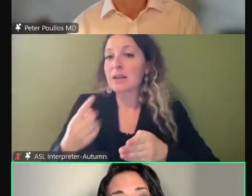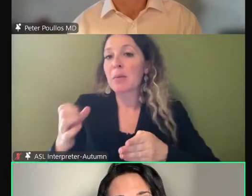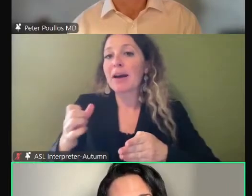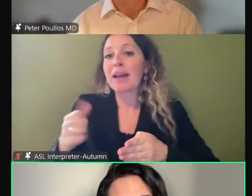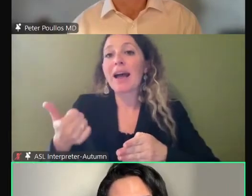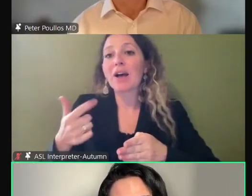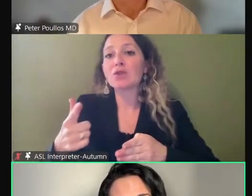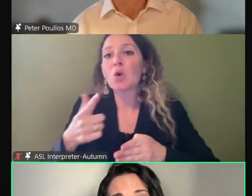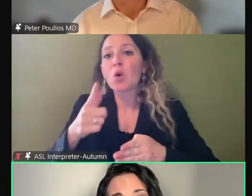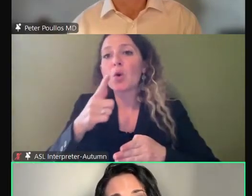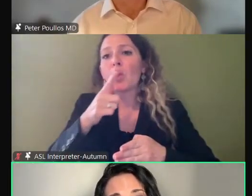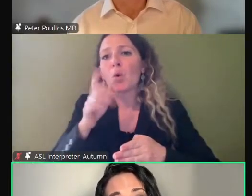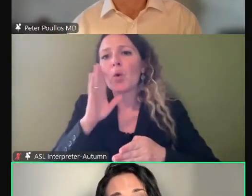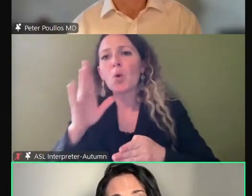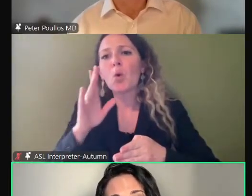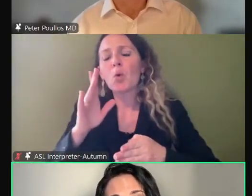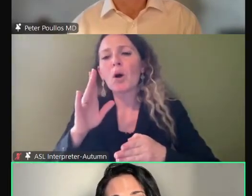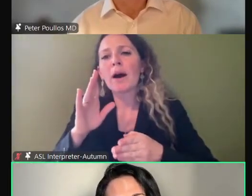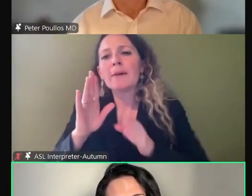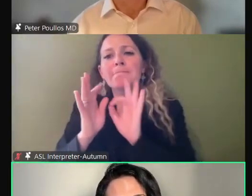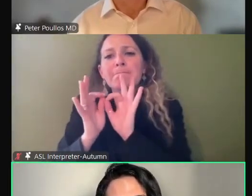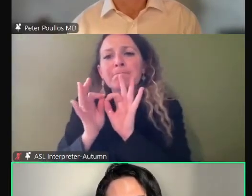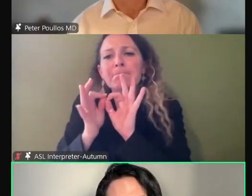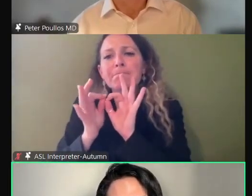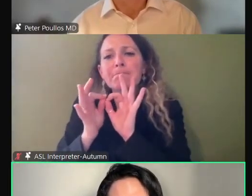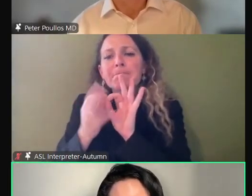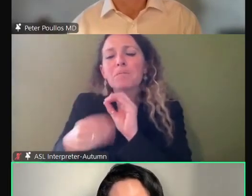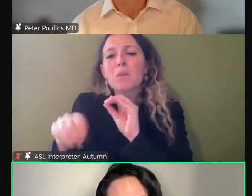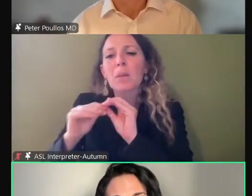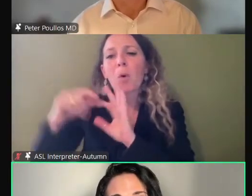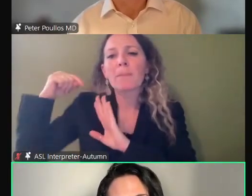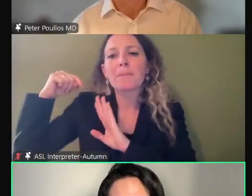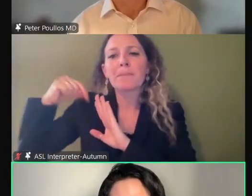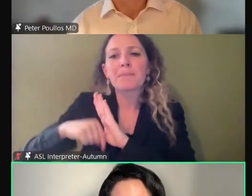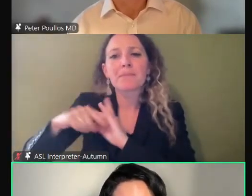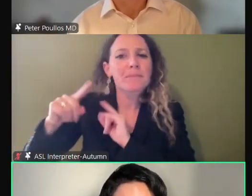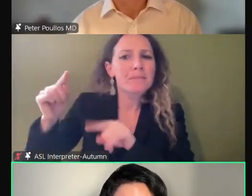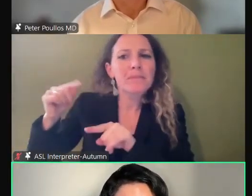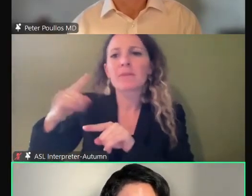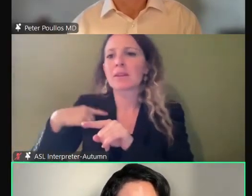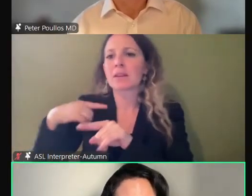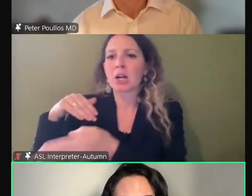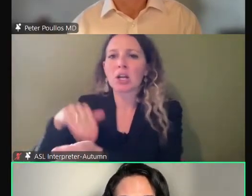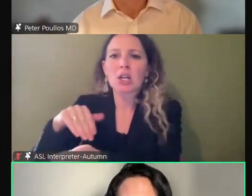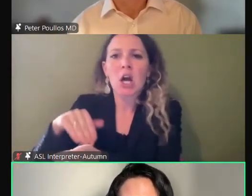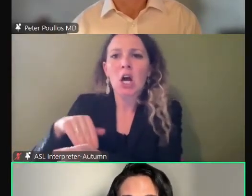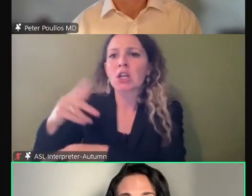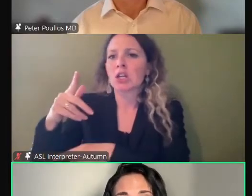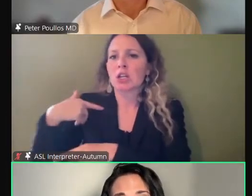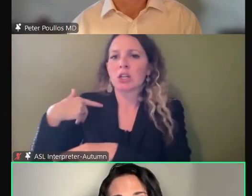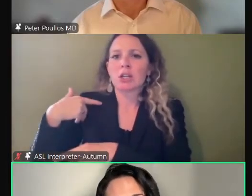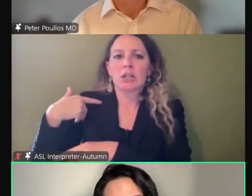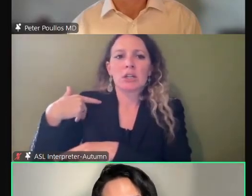the nuance, of what the provider was sharing, the physician or their physical therapist or